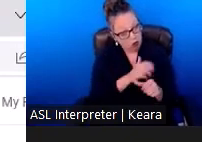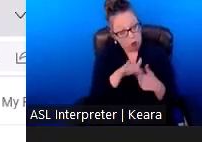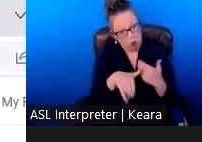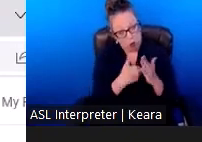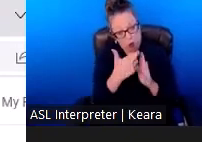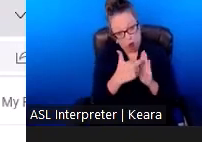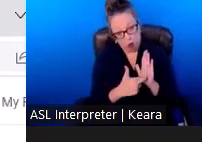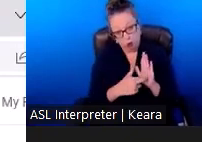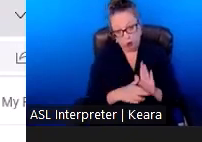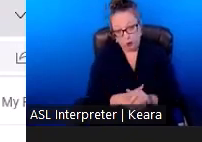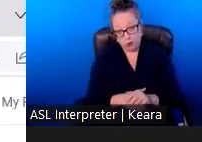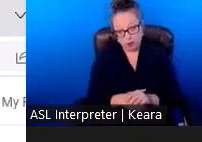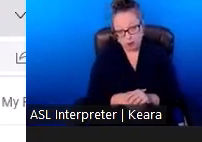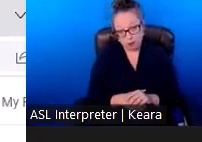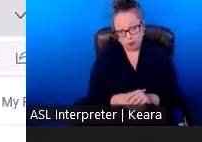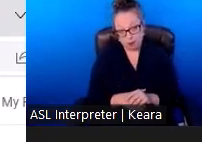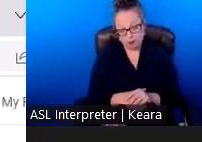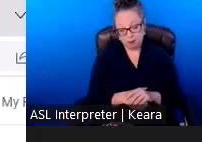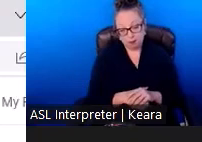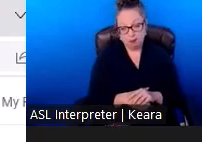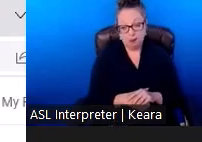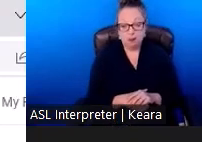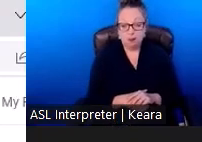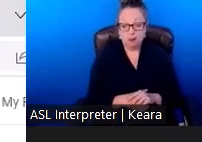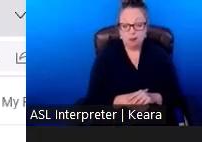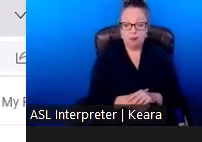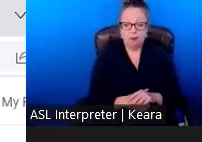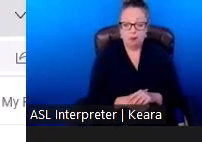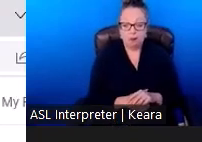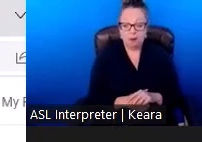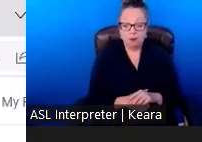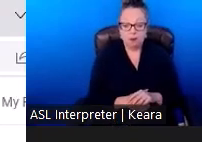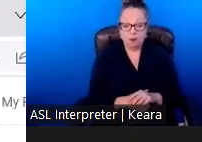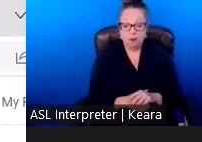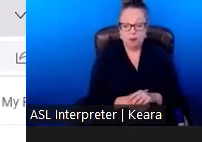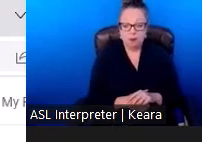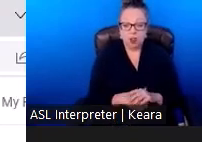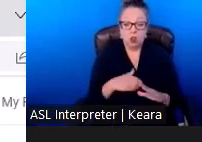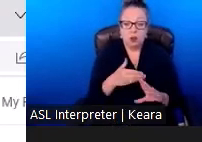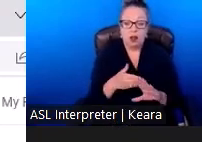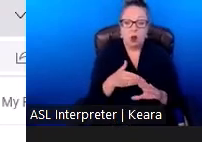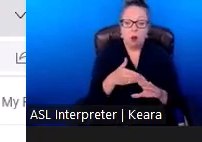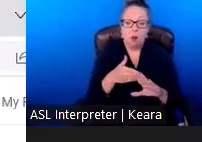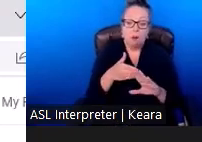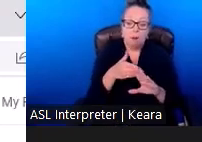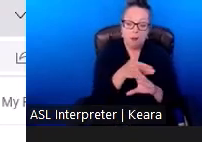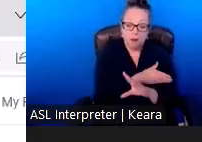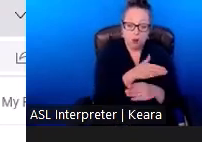Before we wrap up this demonstration, another thing I’d like to reiterate is that you